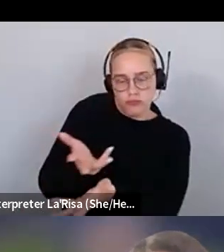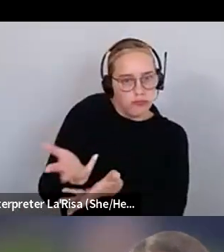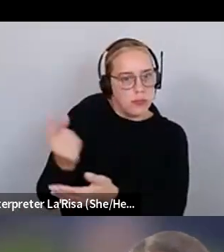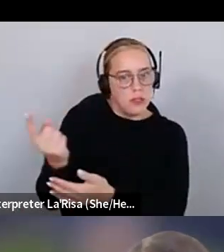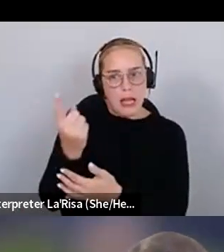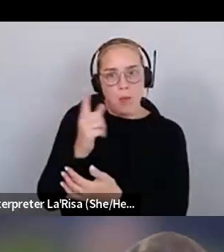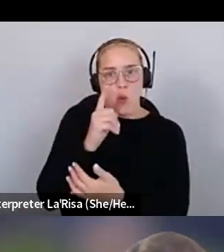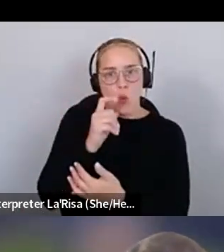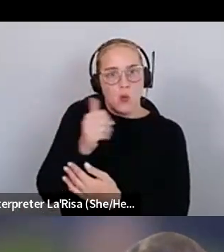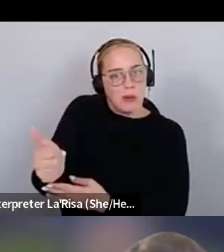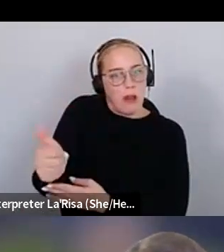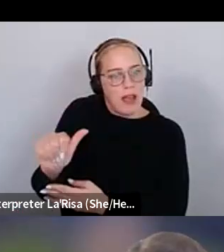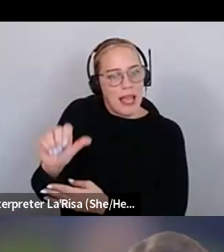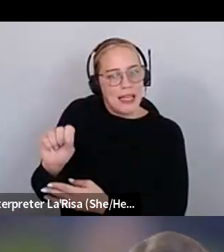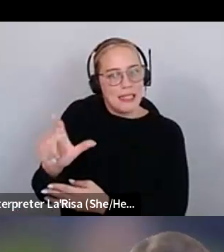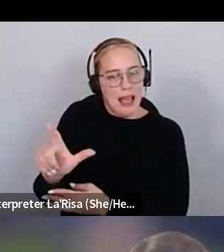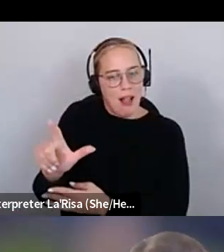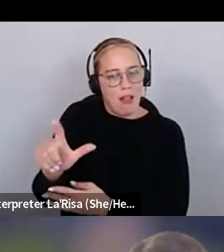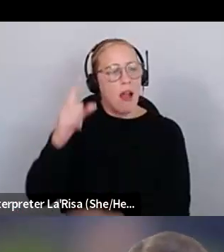have been tapped in to help them with low stakes situation help someone who